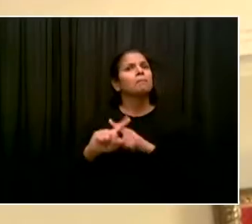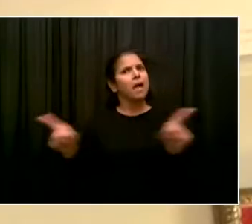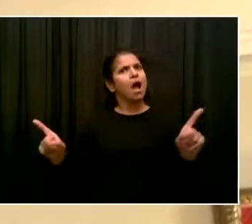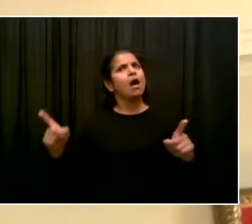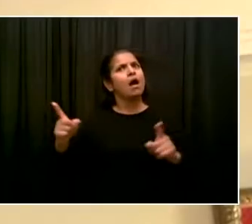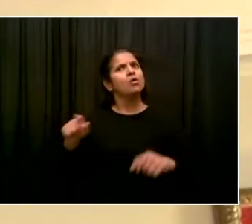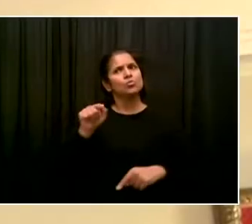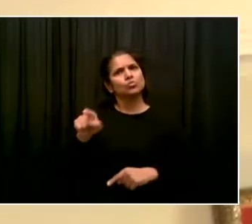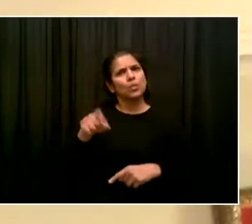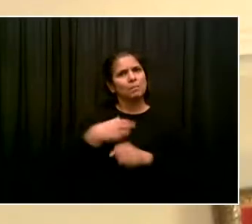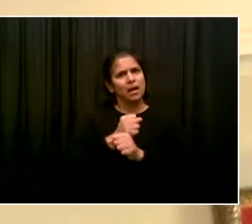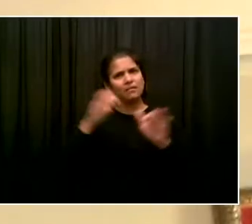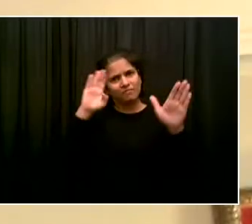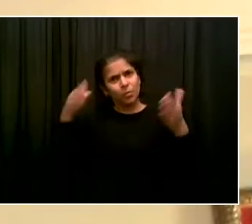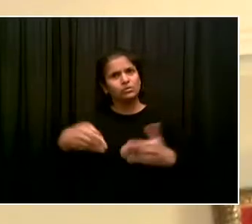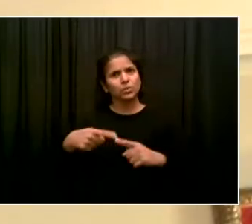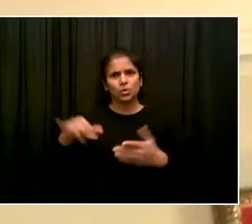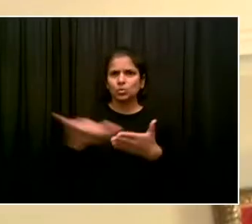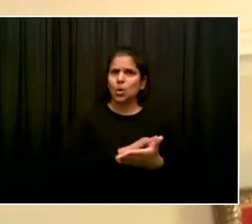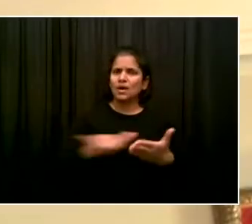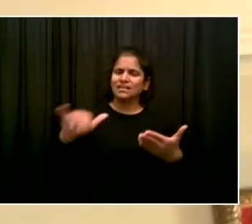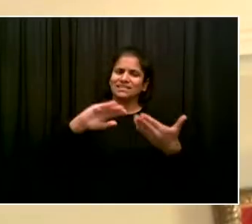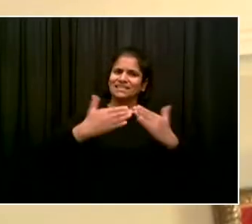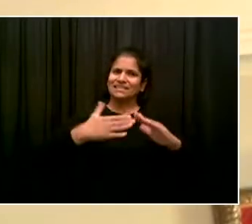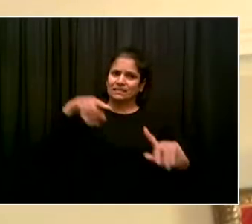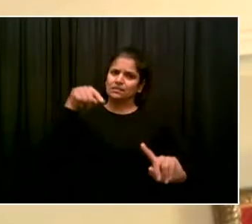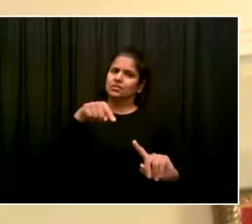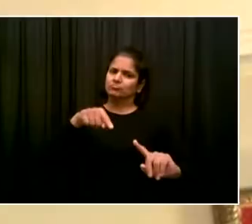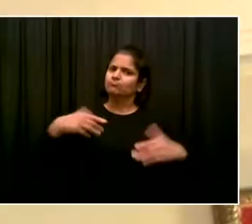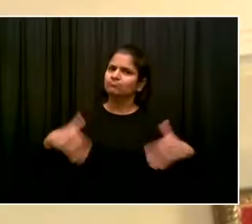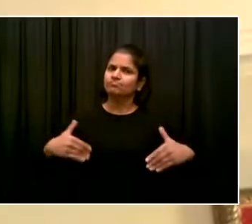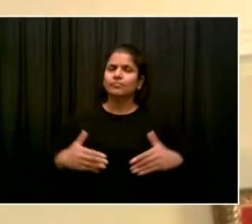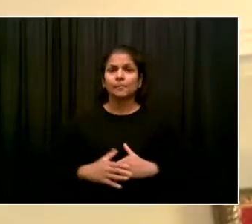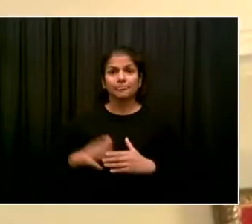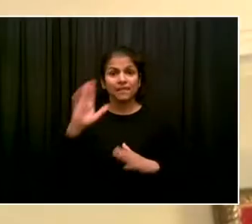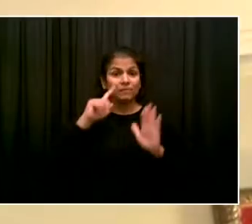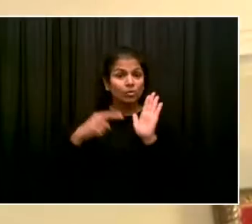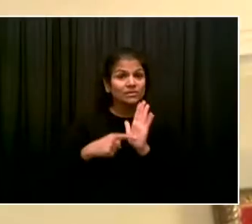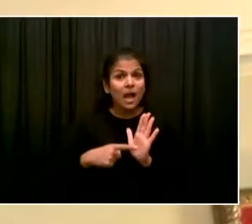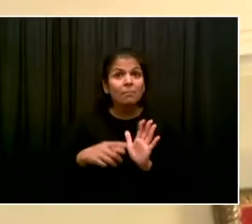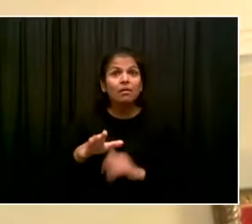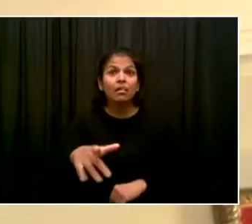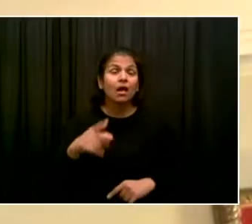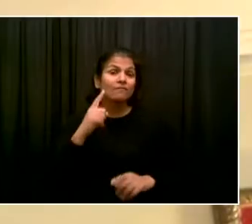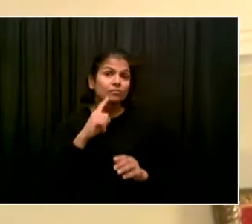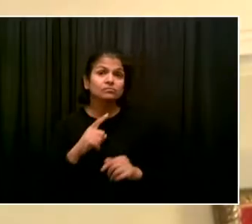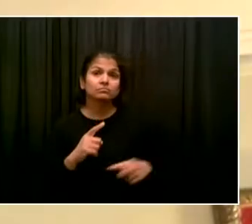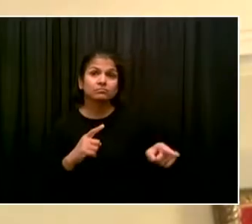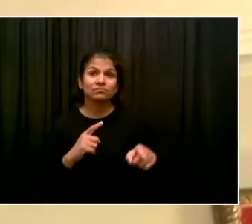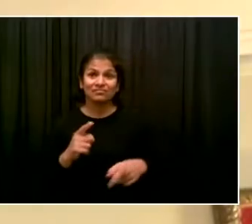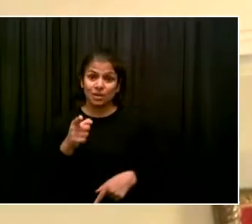WE DON'T AGREE ON EVERYTHING, YOU KNOW HOW IMPORTANT IT IS TO SUSTAIN THIS THE CITY AND